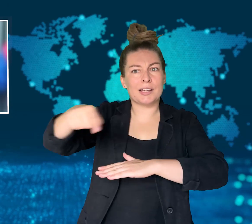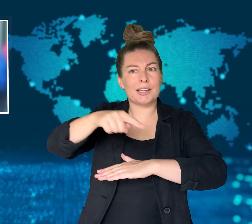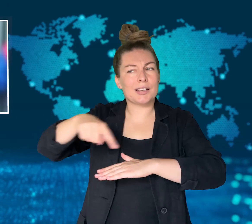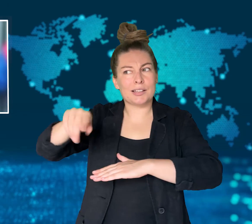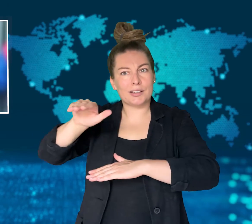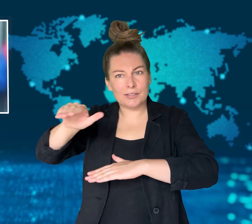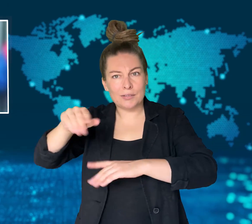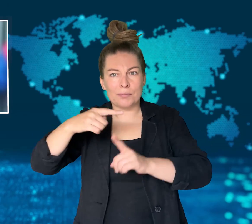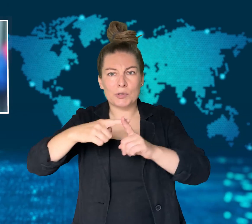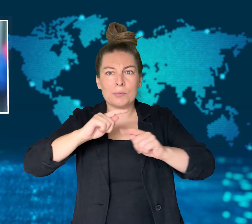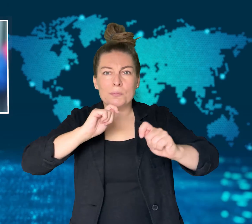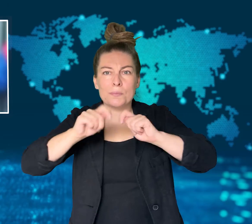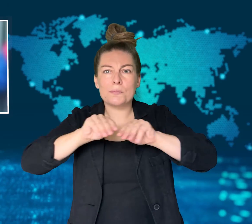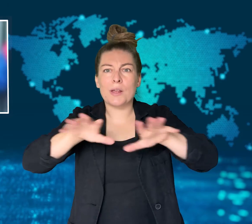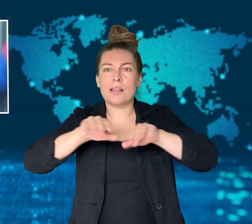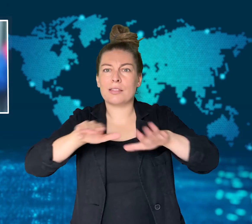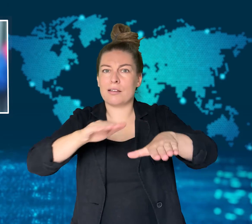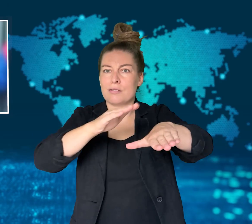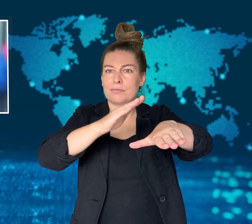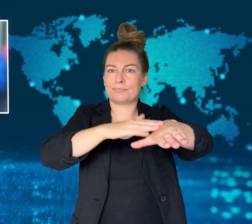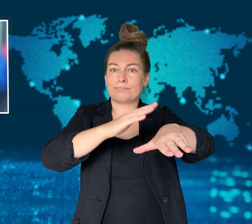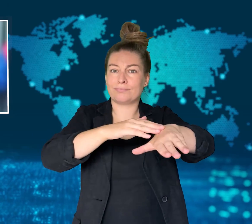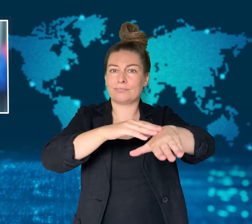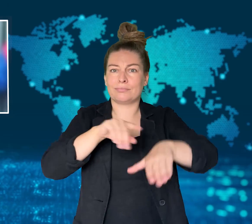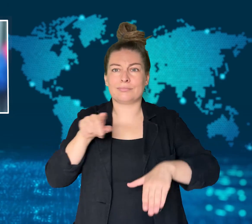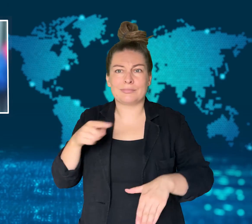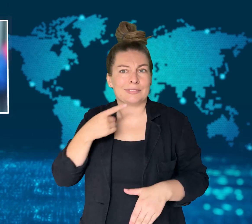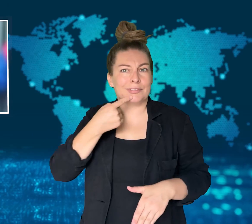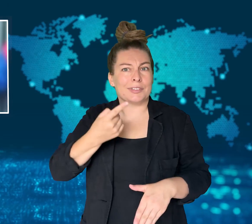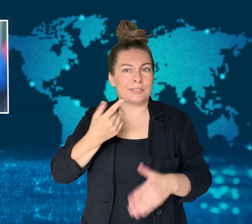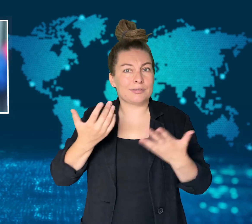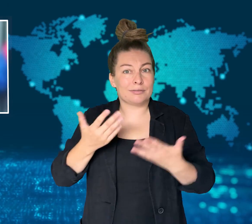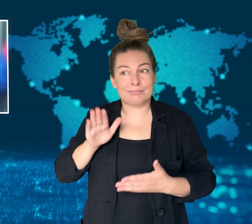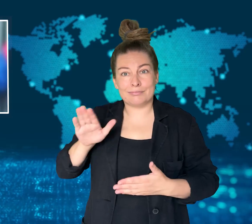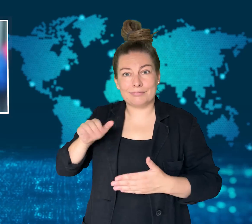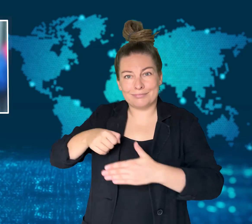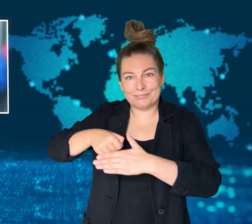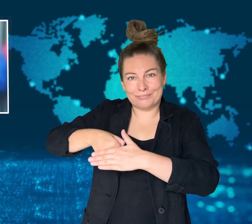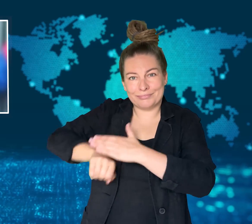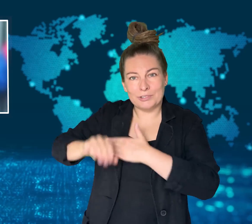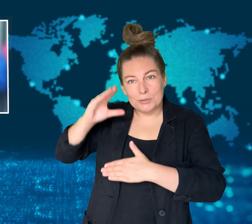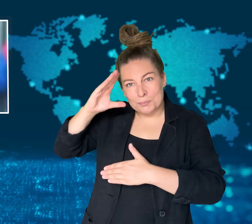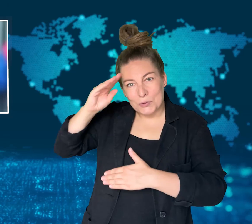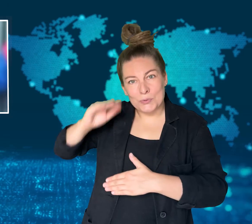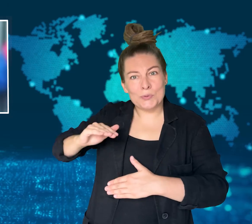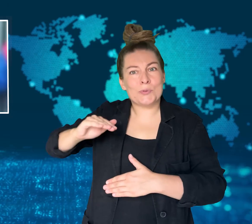join other black boys who had been imprisoned.